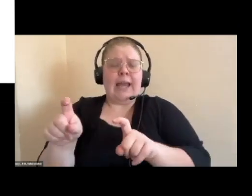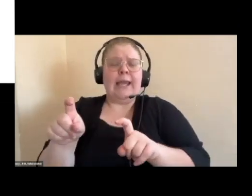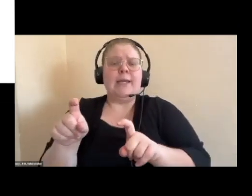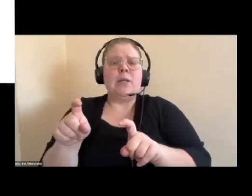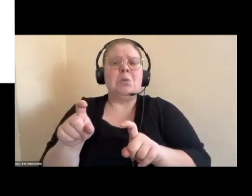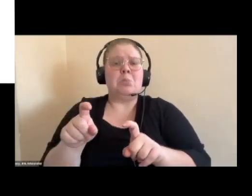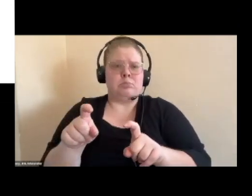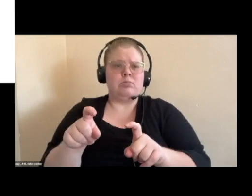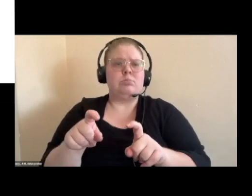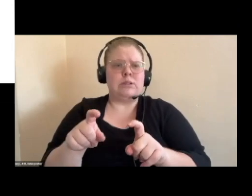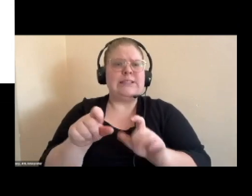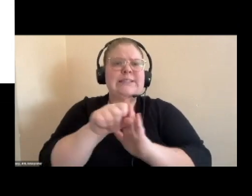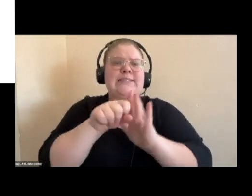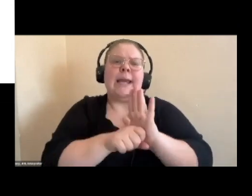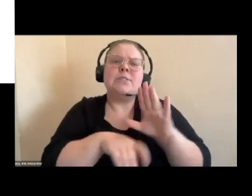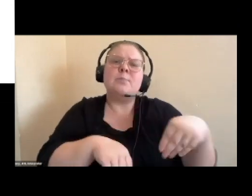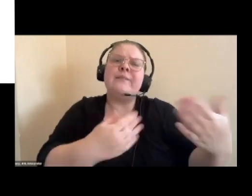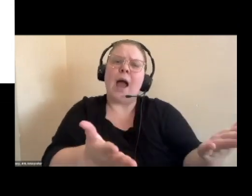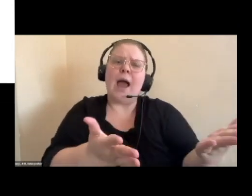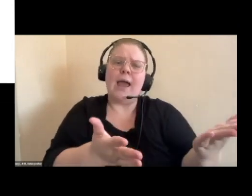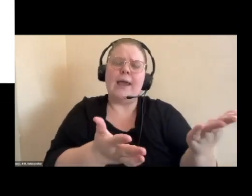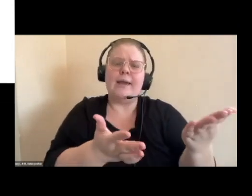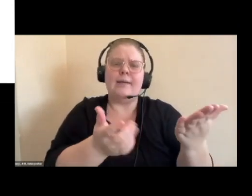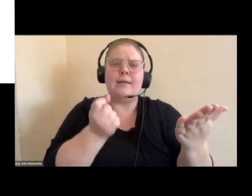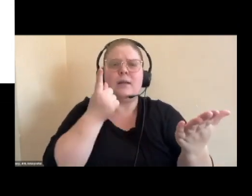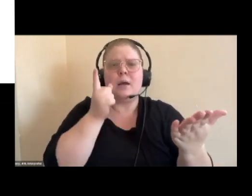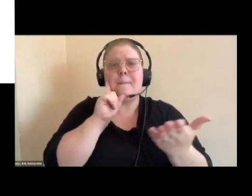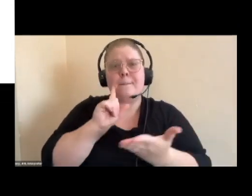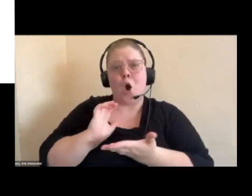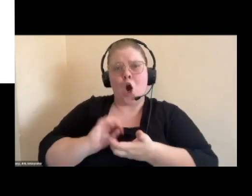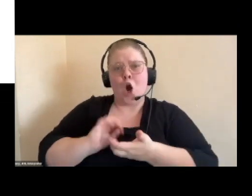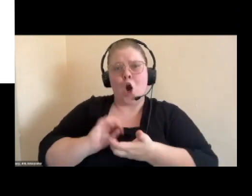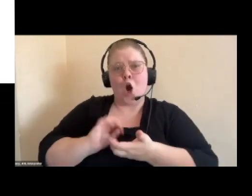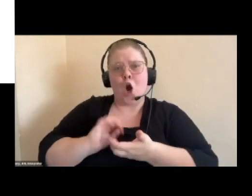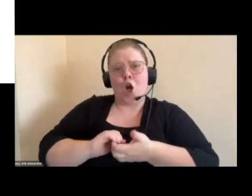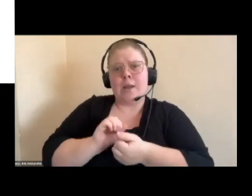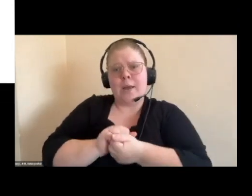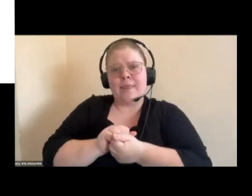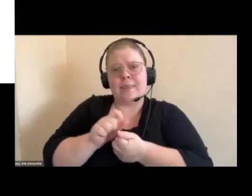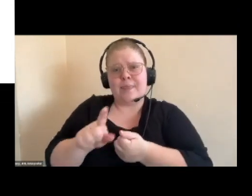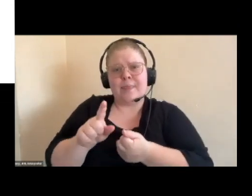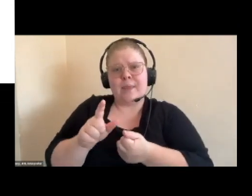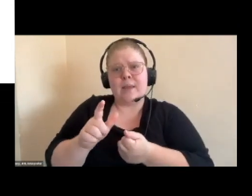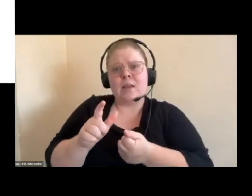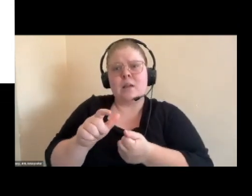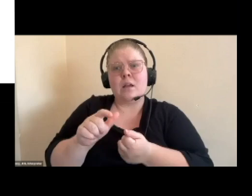administer in partnership with advancing States and HSRI.